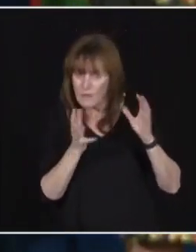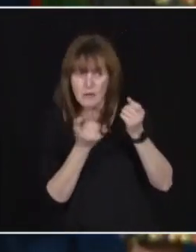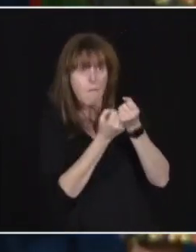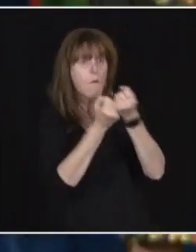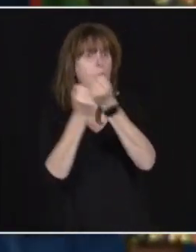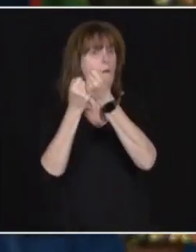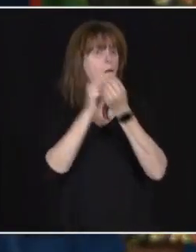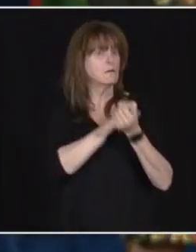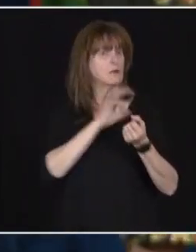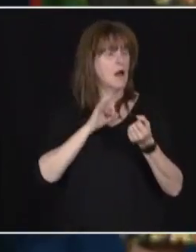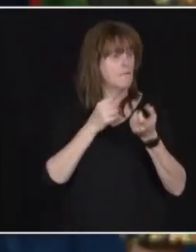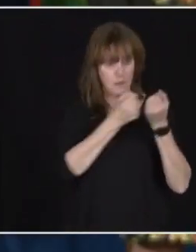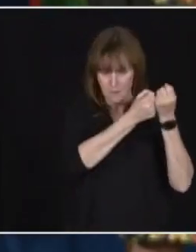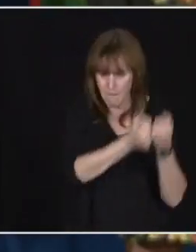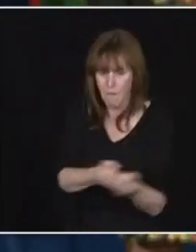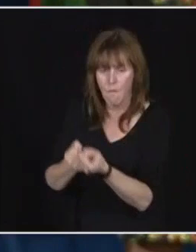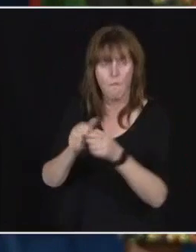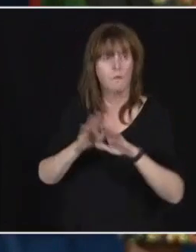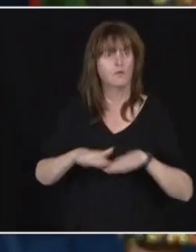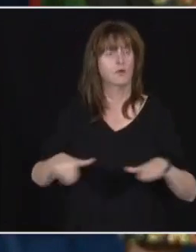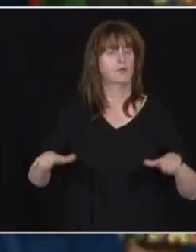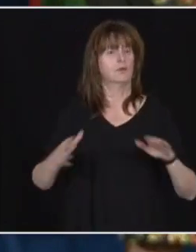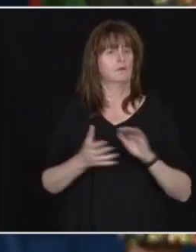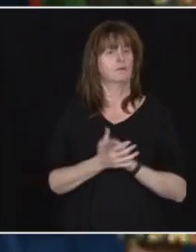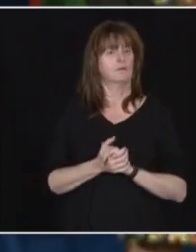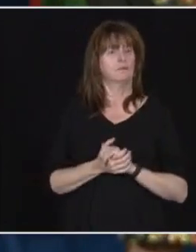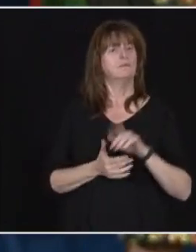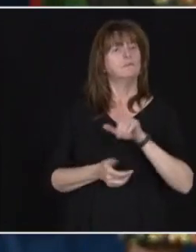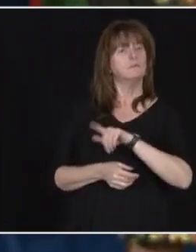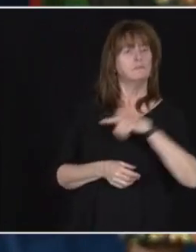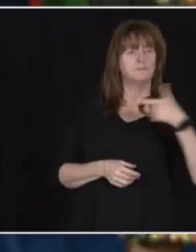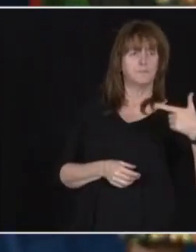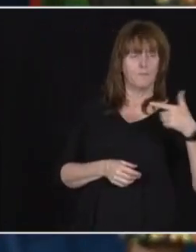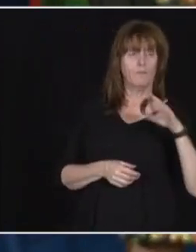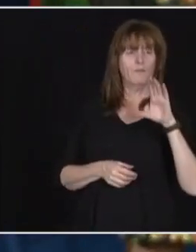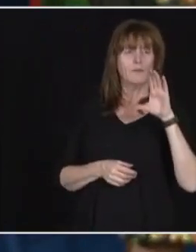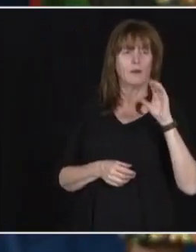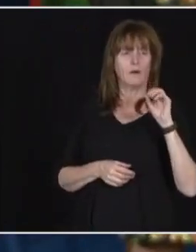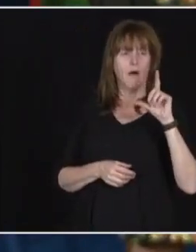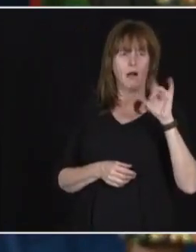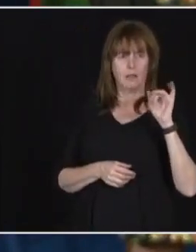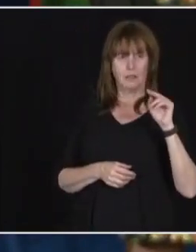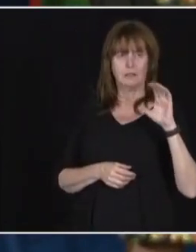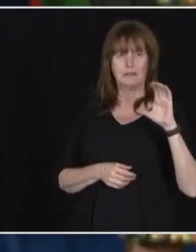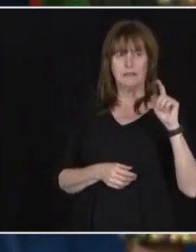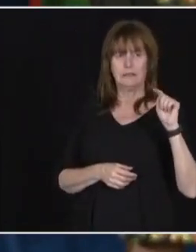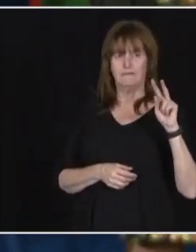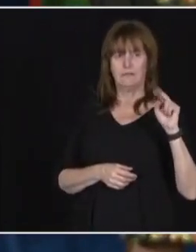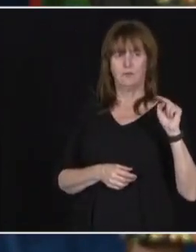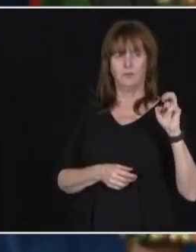required for the safety of all staff but especially for our kids. Next question.